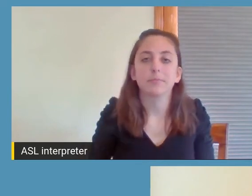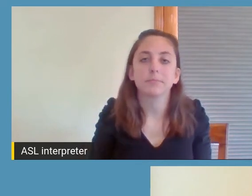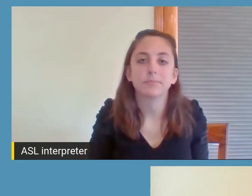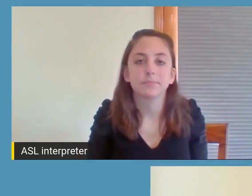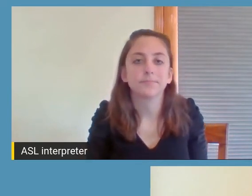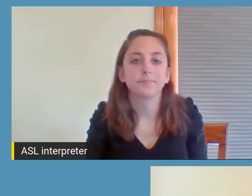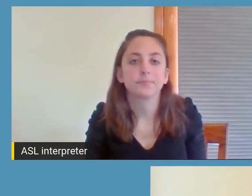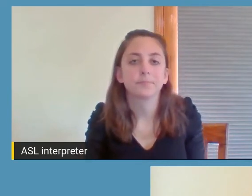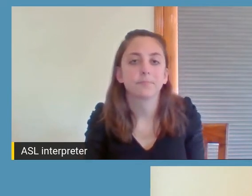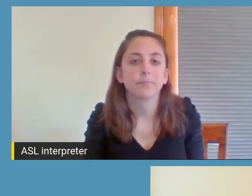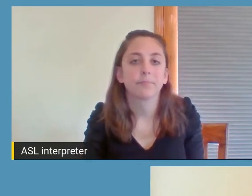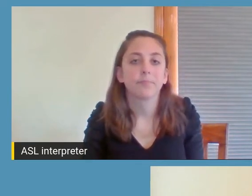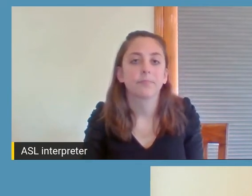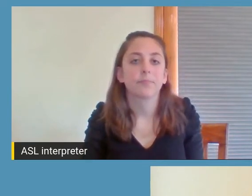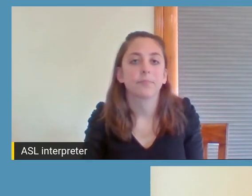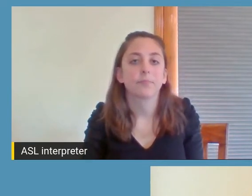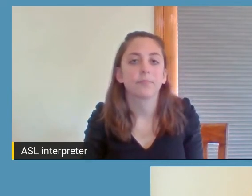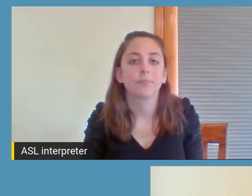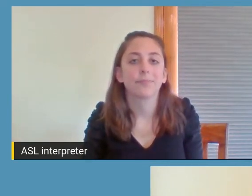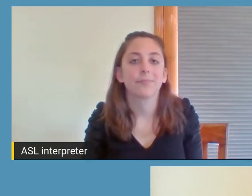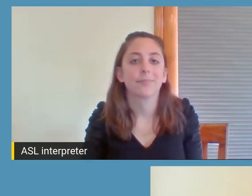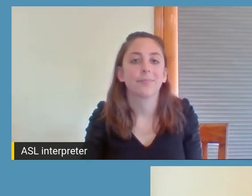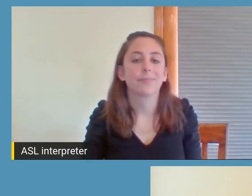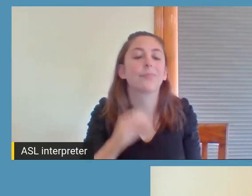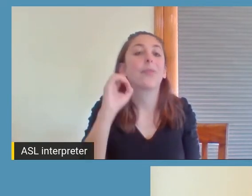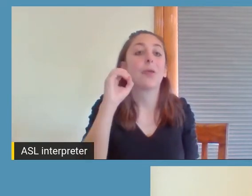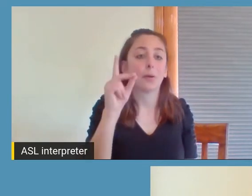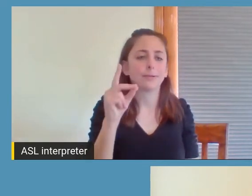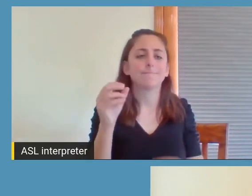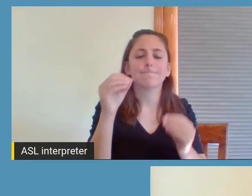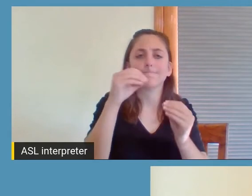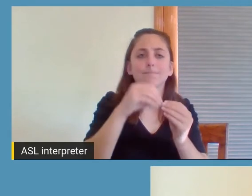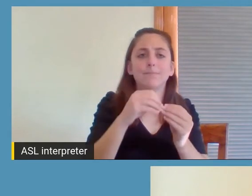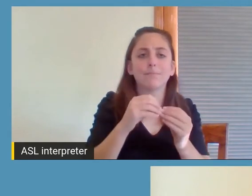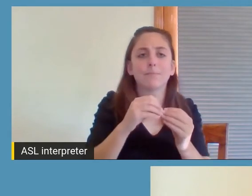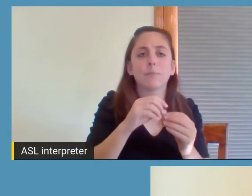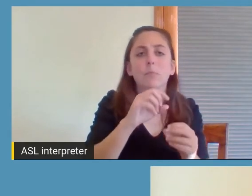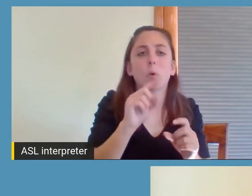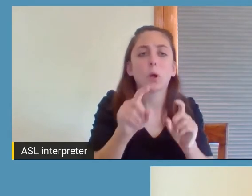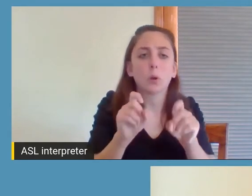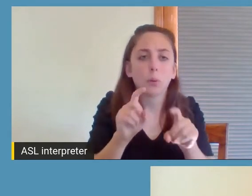okay keep i got a couple more questions coming in we're gonna keep matching uh do